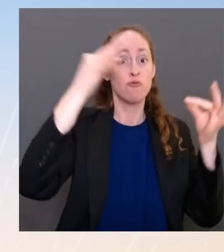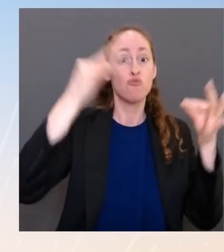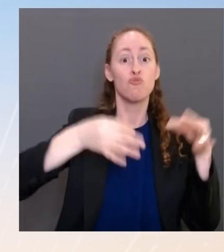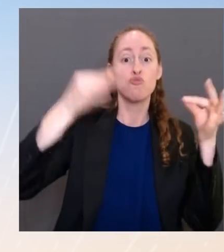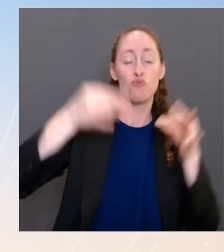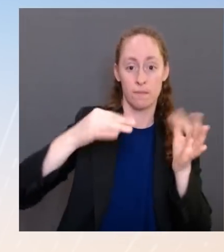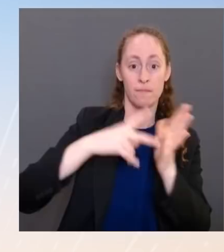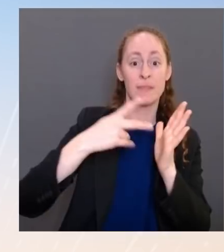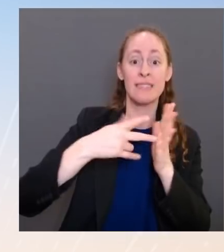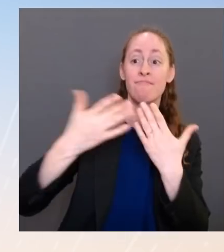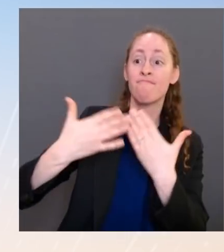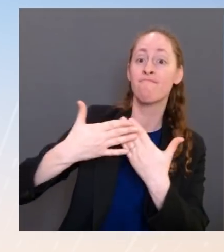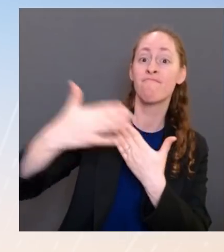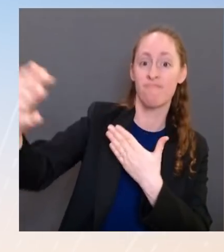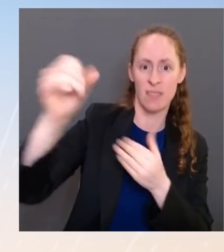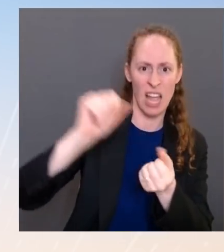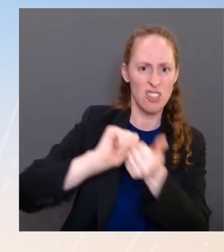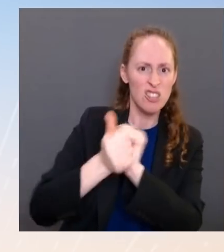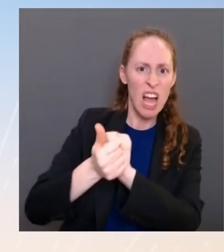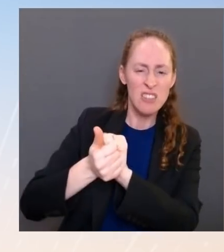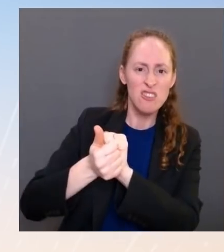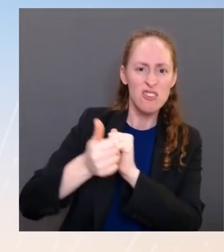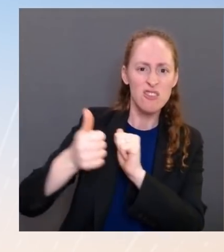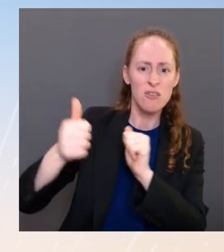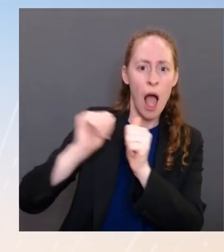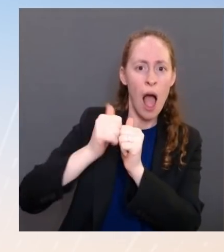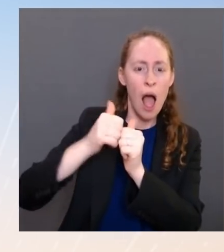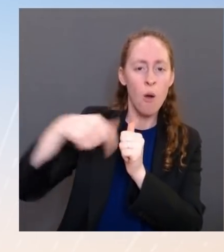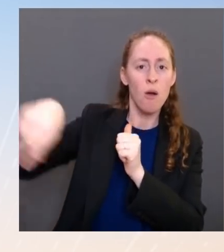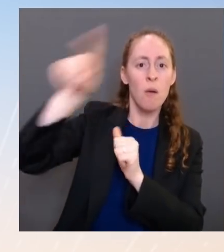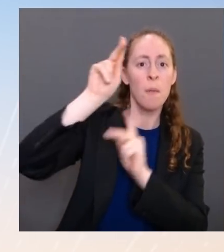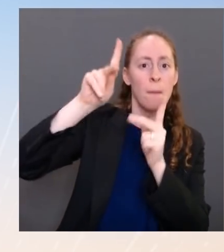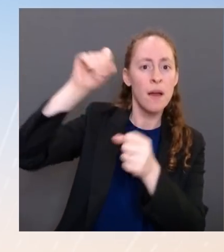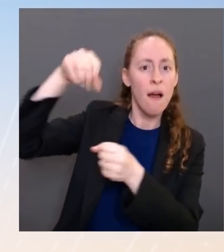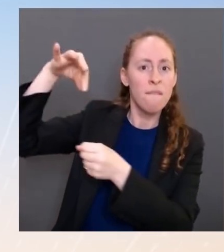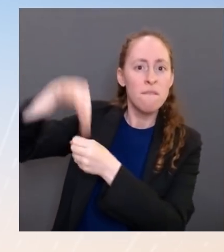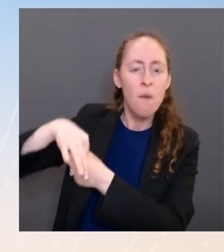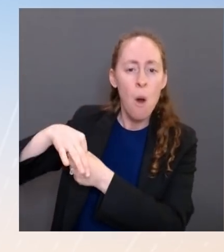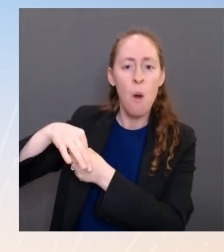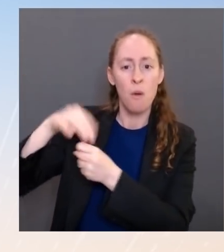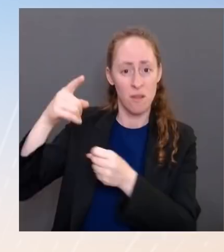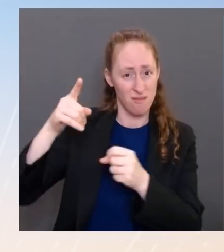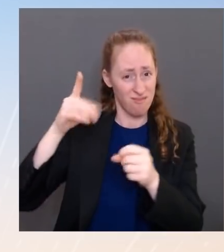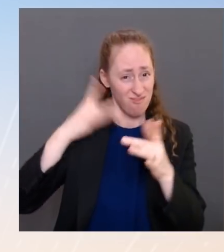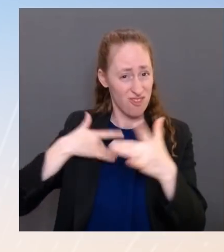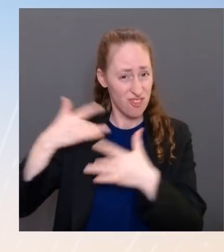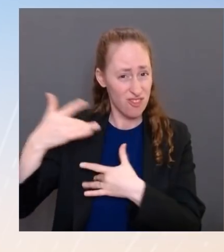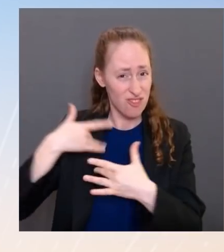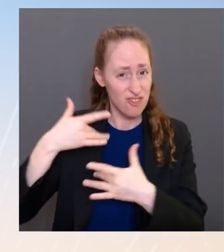would refuse to certify a Democratic victory in 2024? Ms. Psaki: Well, I think the way you can expect --